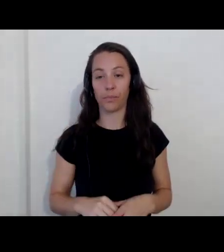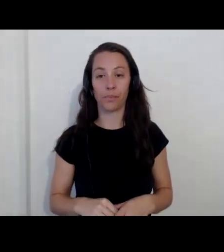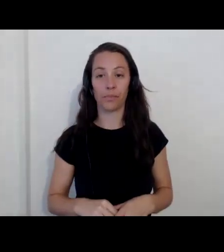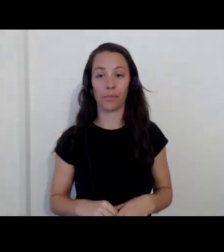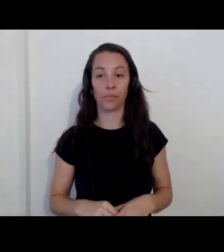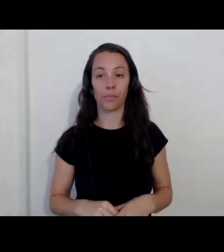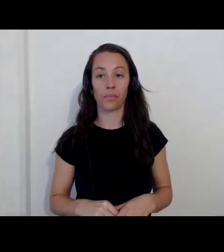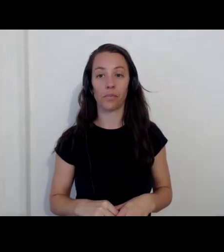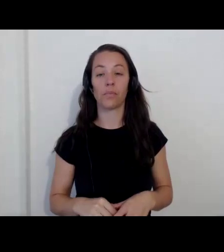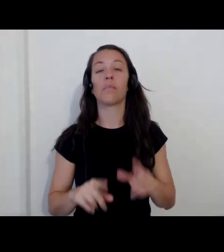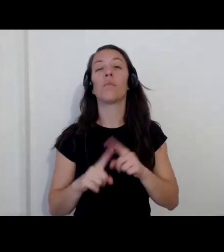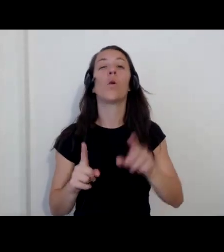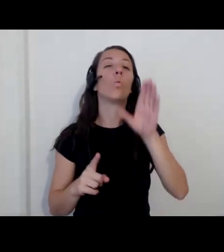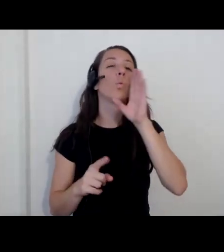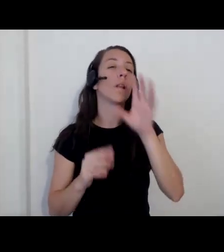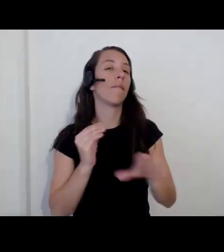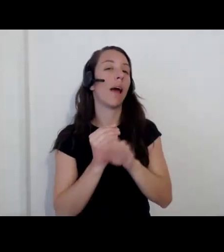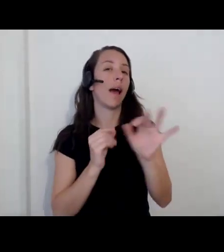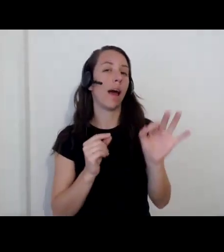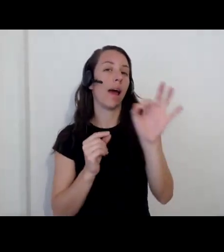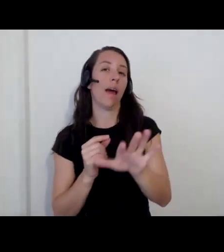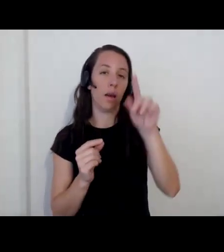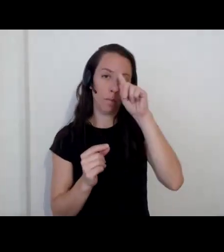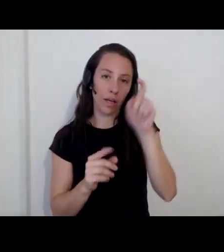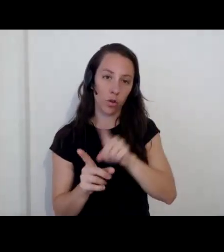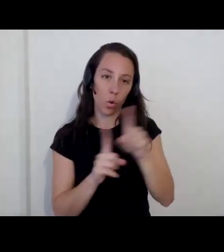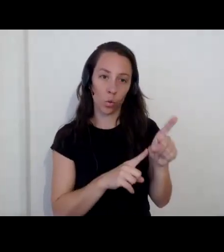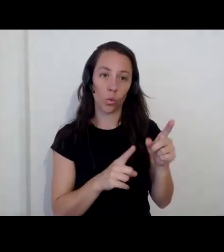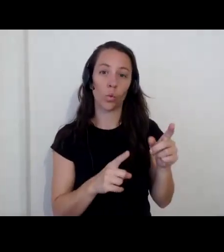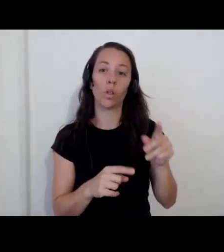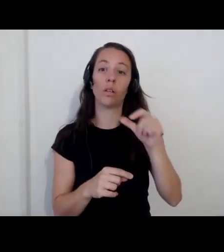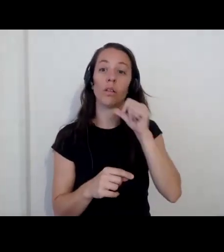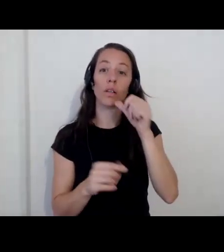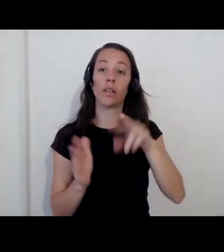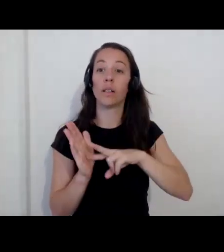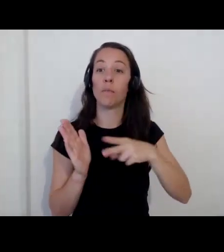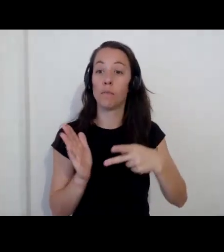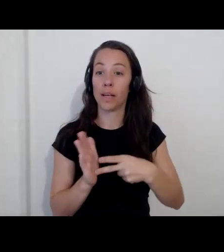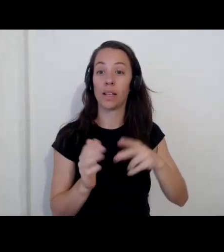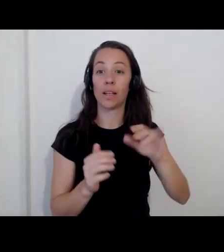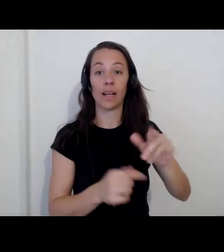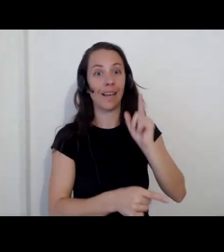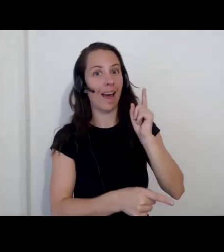But I say that with a caveat because it is worth noting that that doesn't mean it is accurate representation.